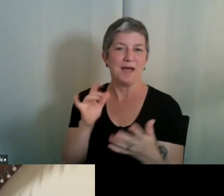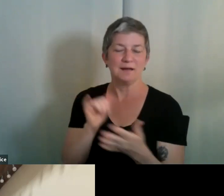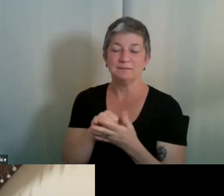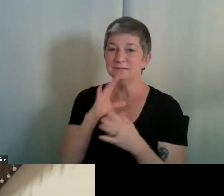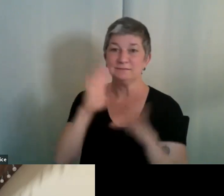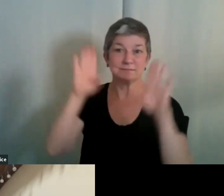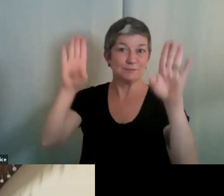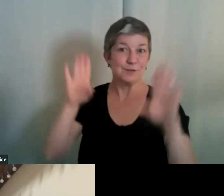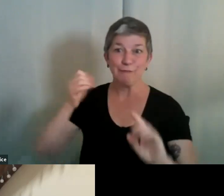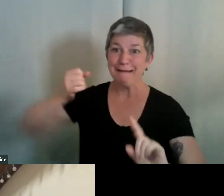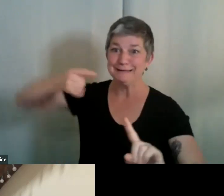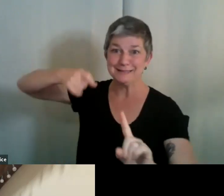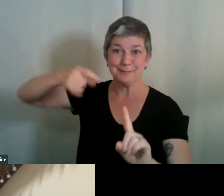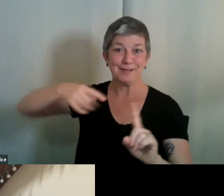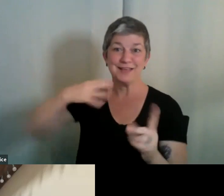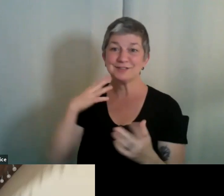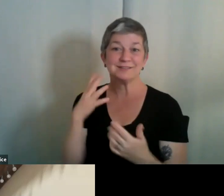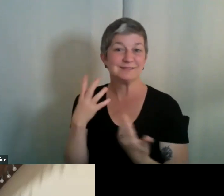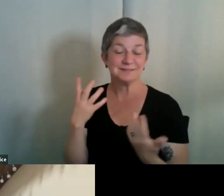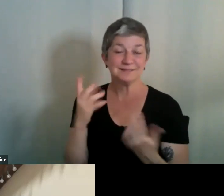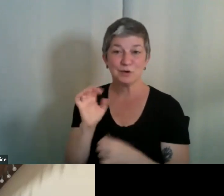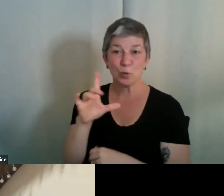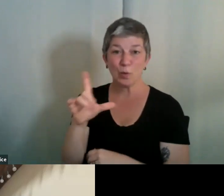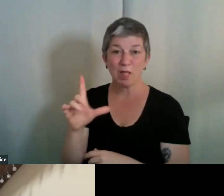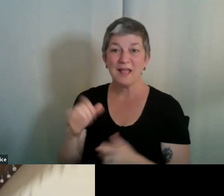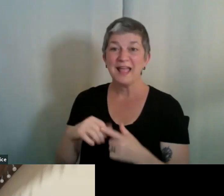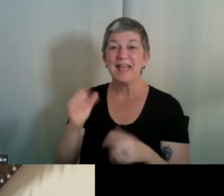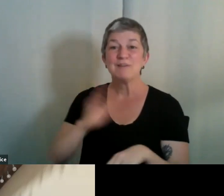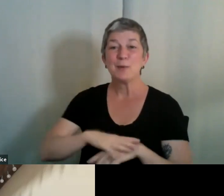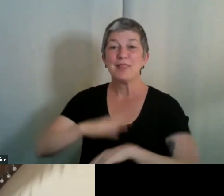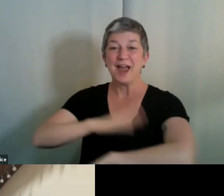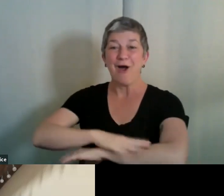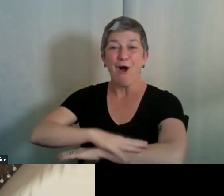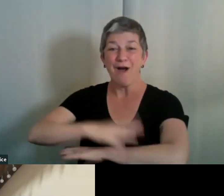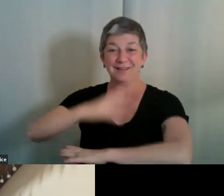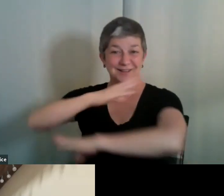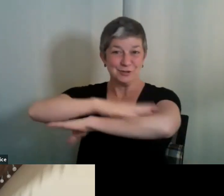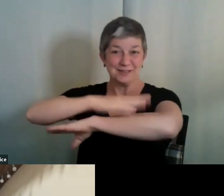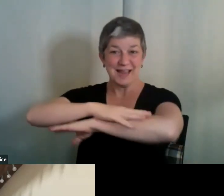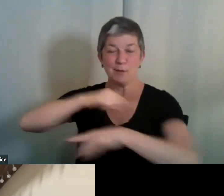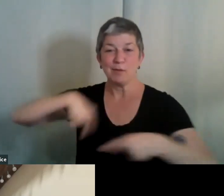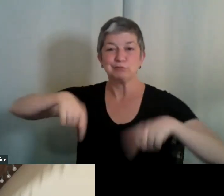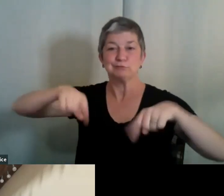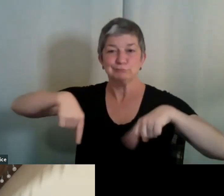stimulation tool. And if you put that on your coffee table, I think you'll be good to go. You'll be kicking it and you'll